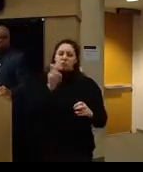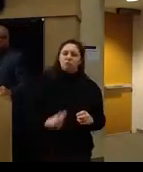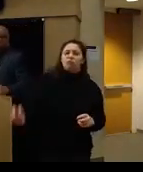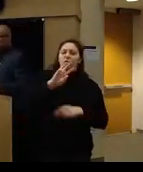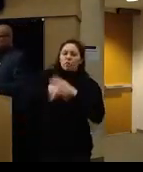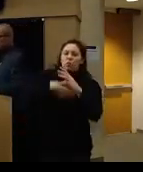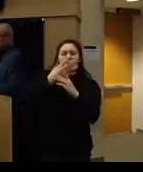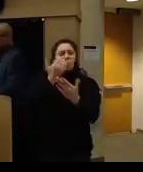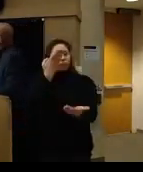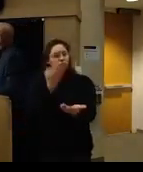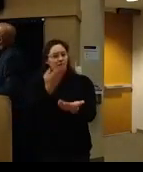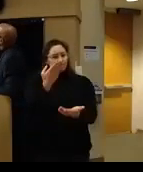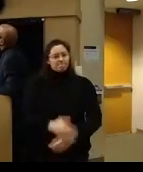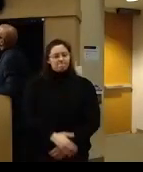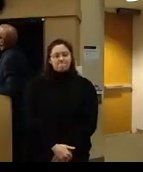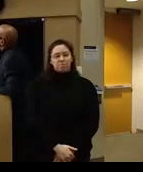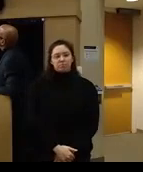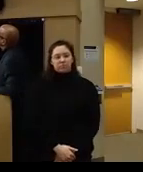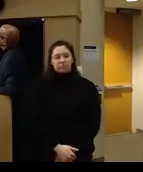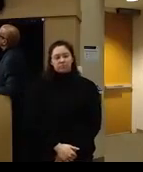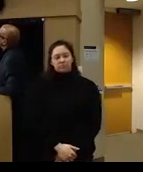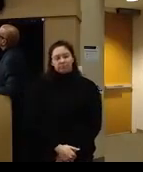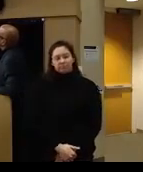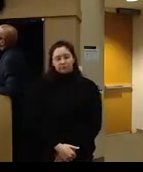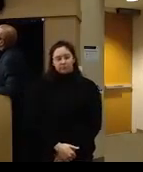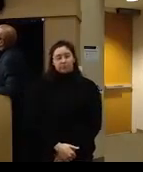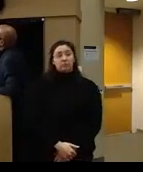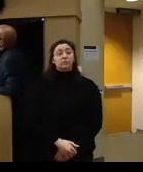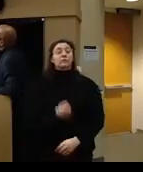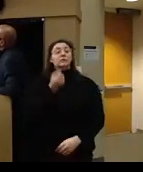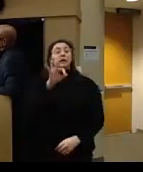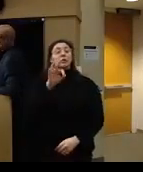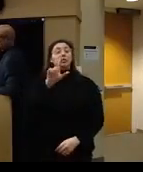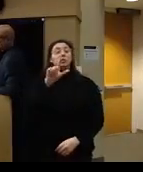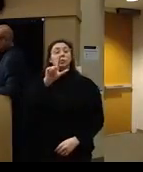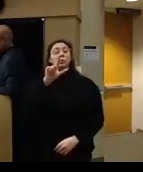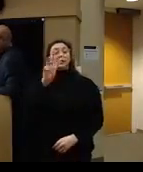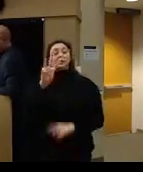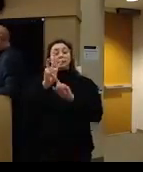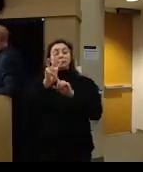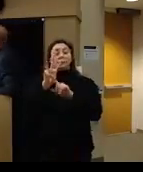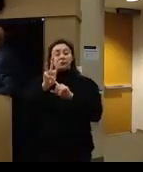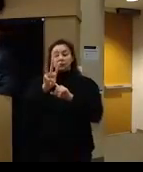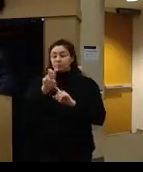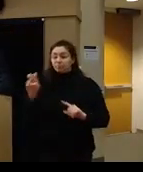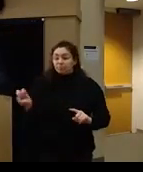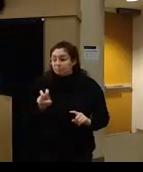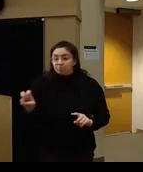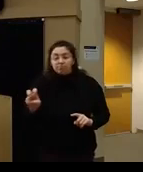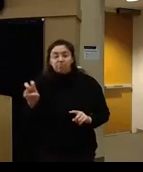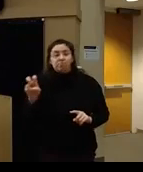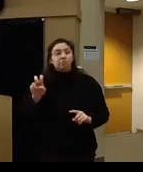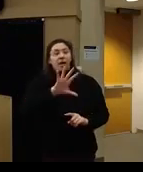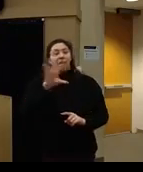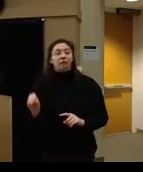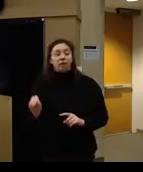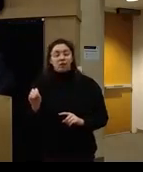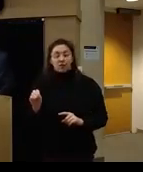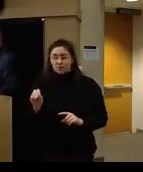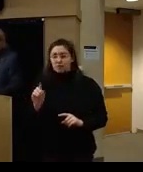proof by 1926 he was in the jungle in the heart of Africa already he'd been among